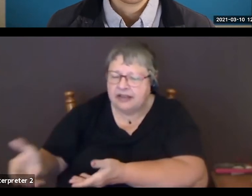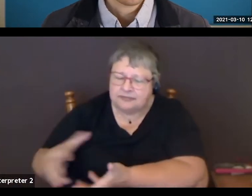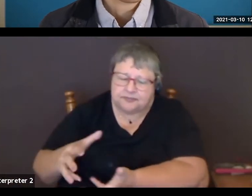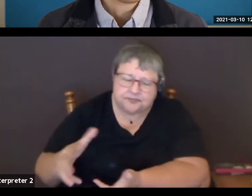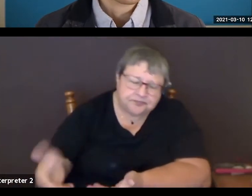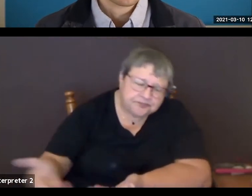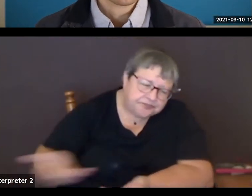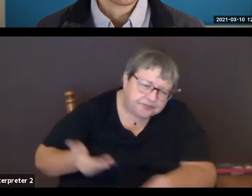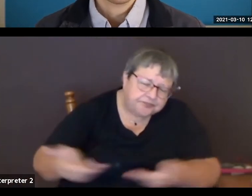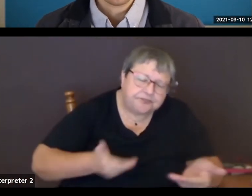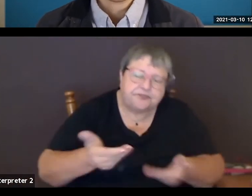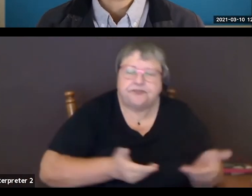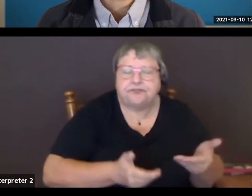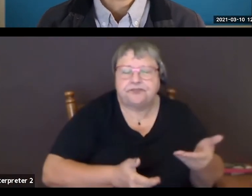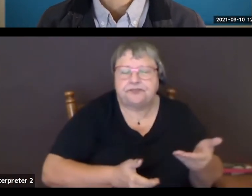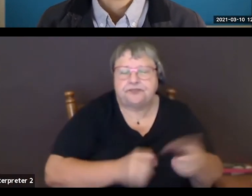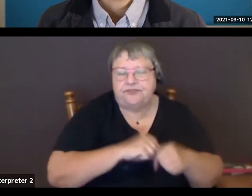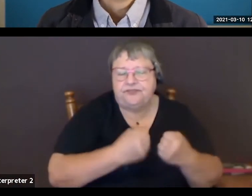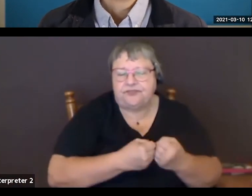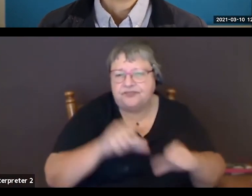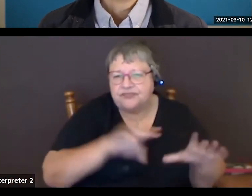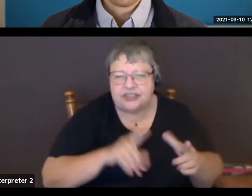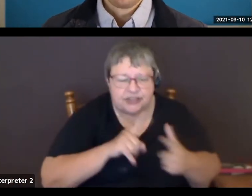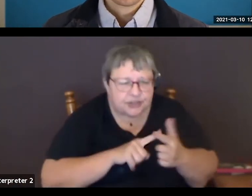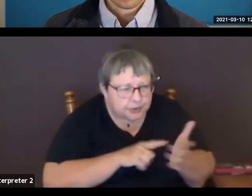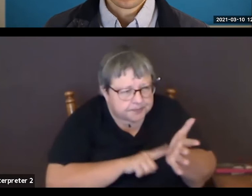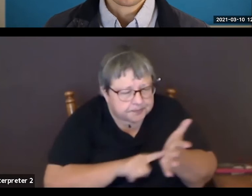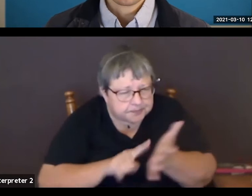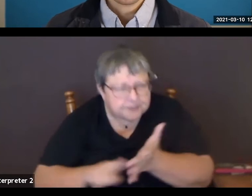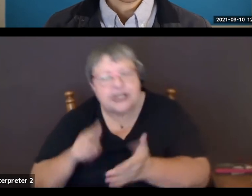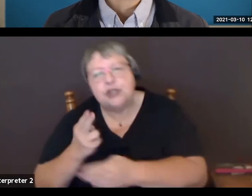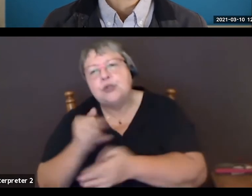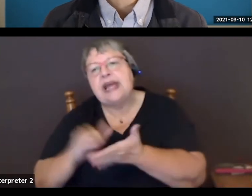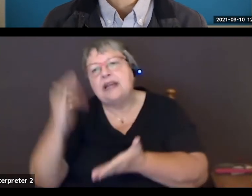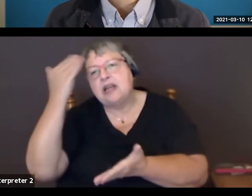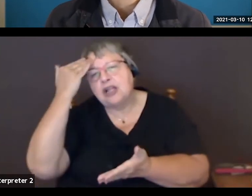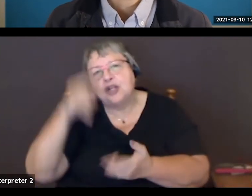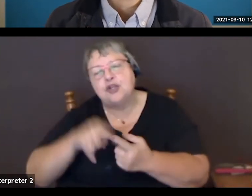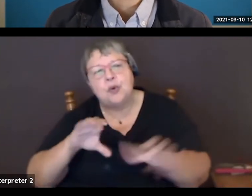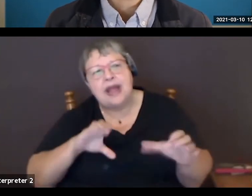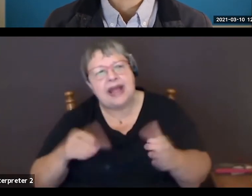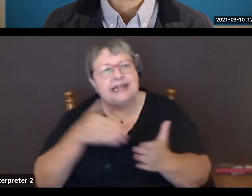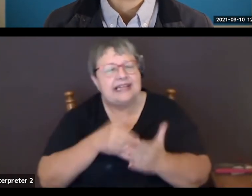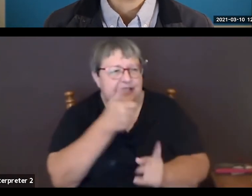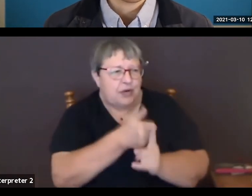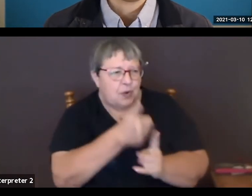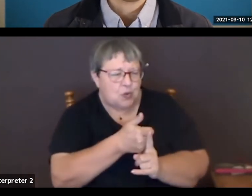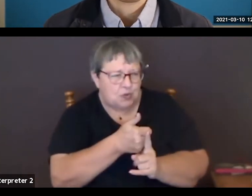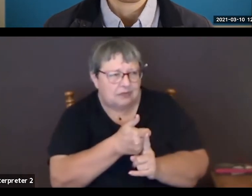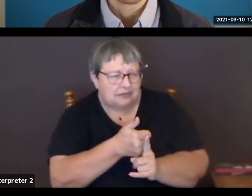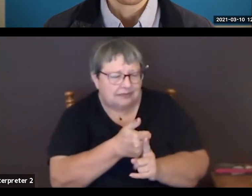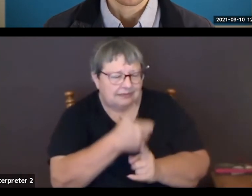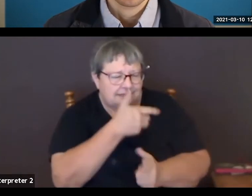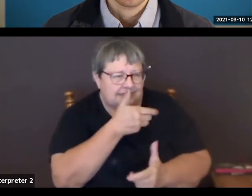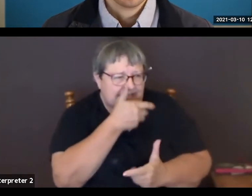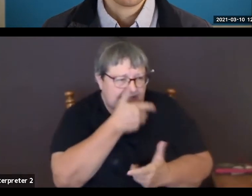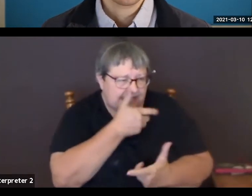And according to the article, use that knowledge to influence drivers to act against their own self interest to benefit the company.